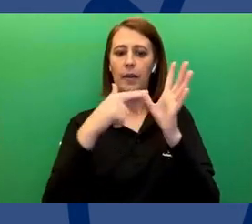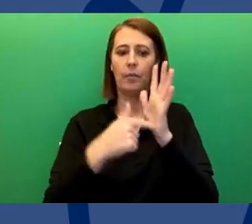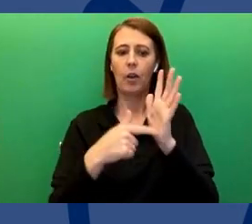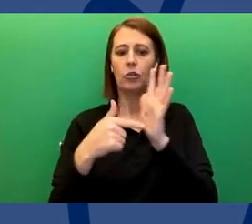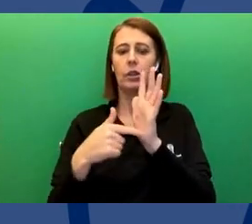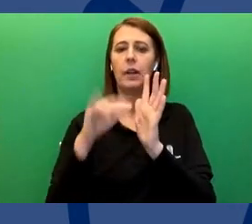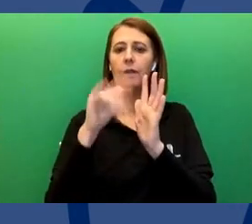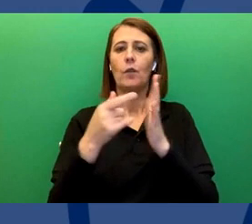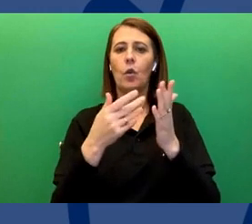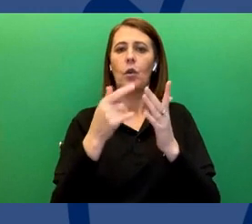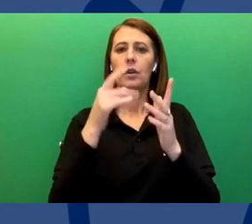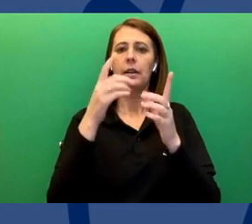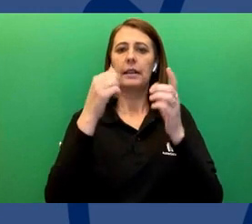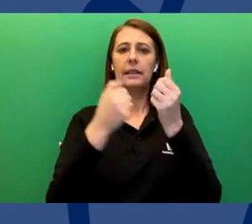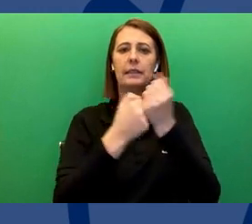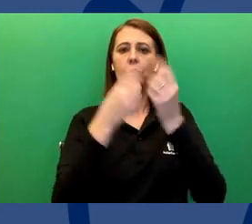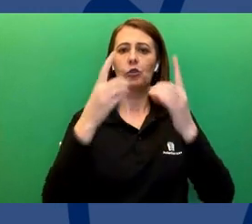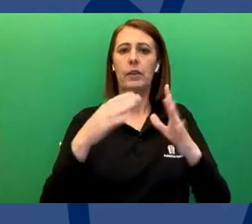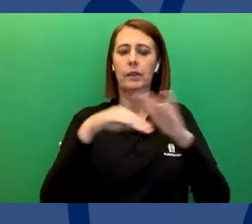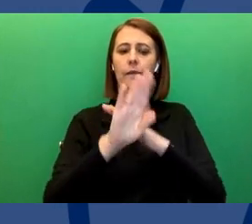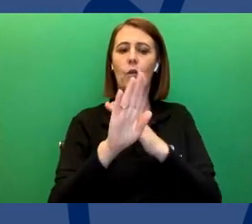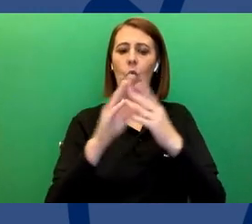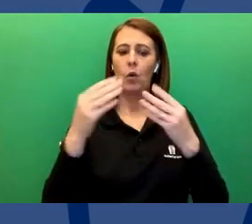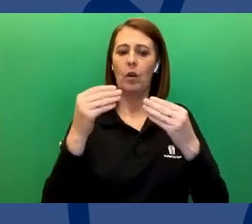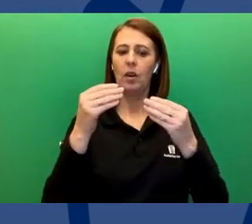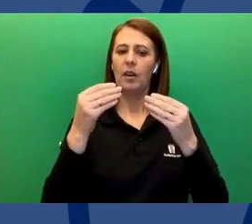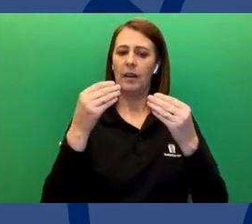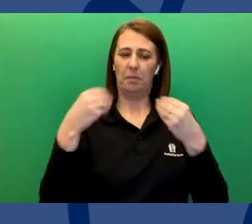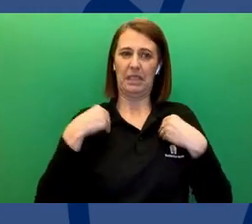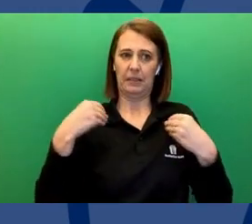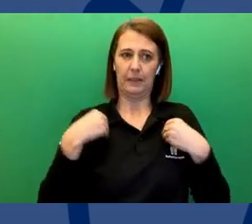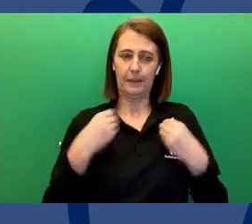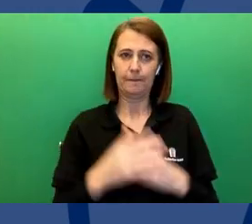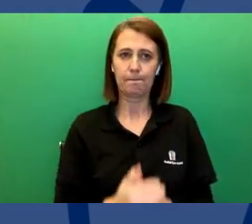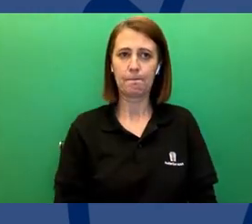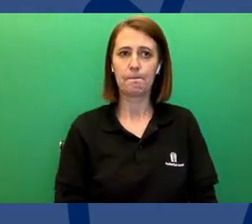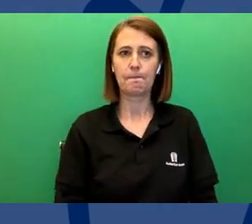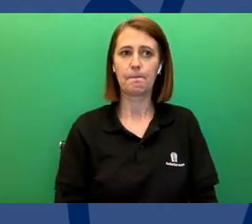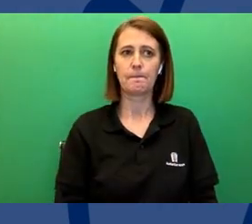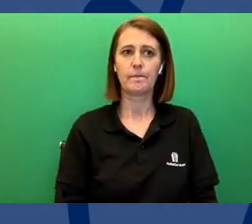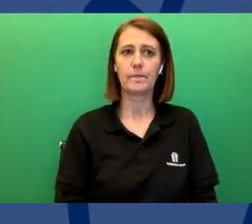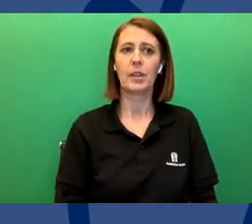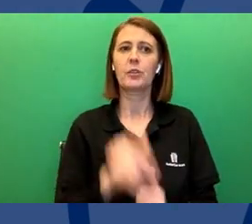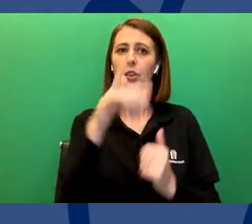business. I really wanted just to say a few words around the delivery of the programs